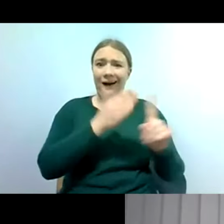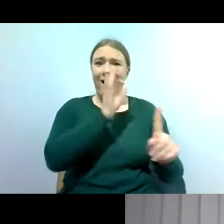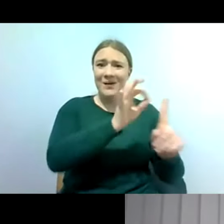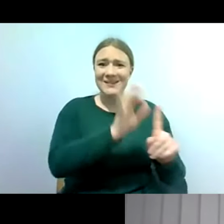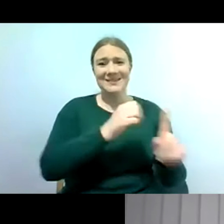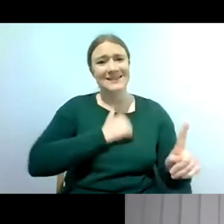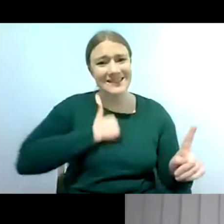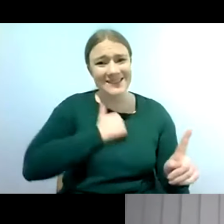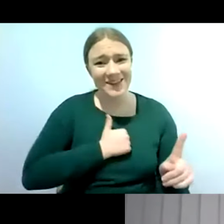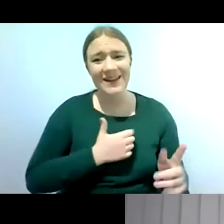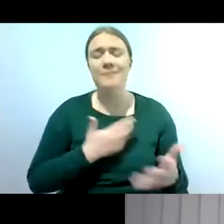and thank you for catie